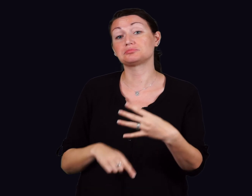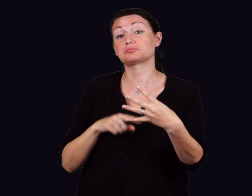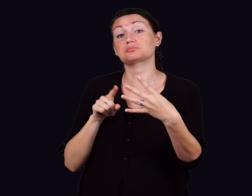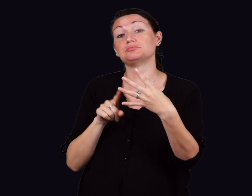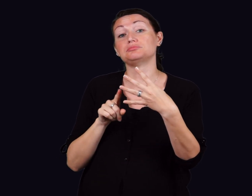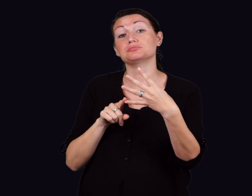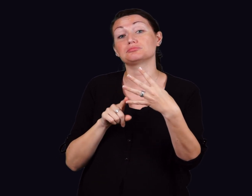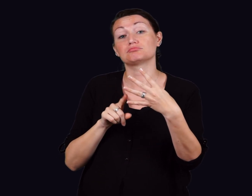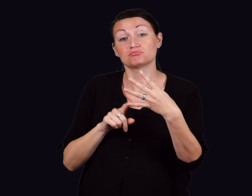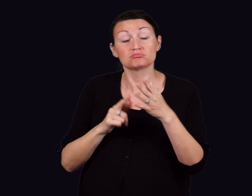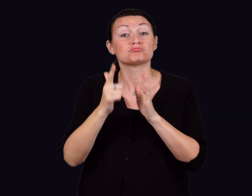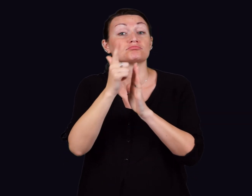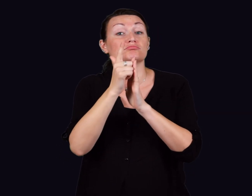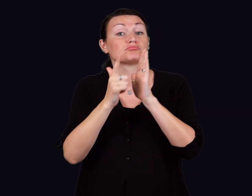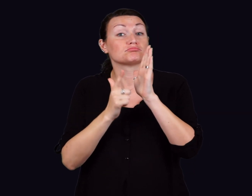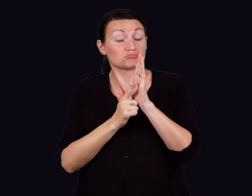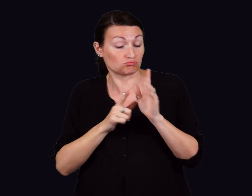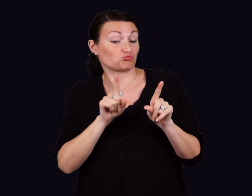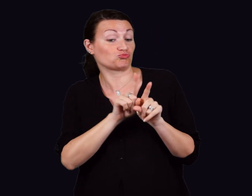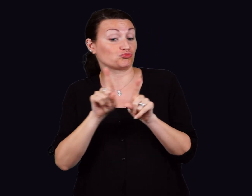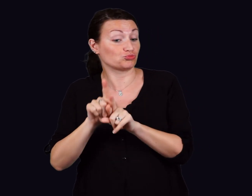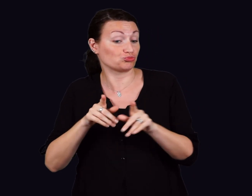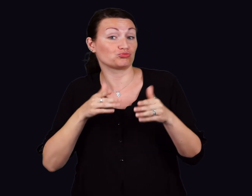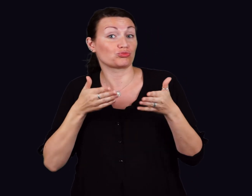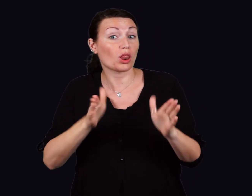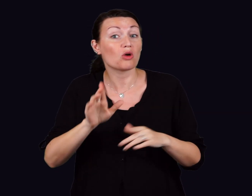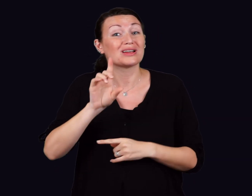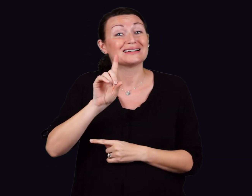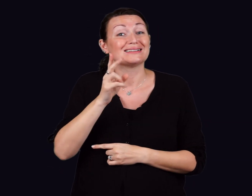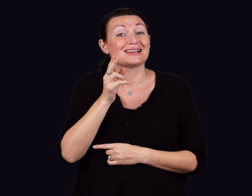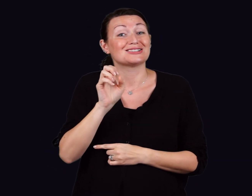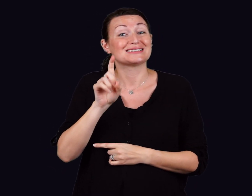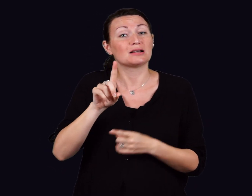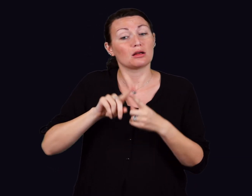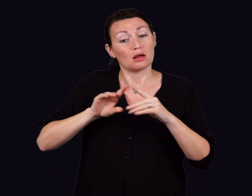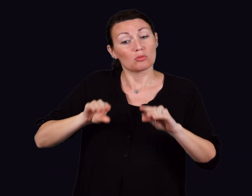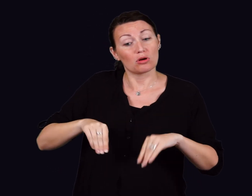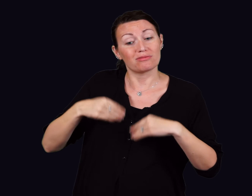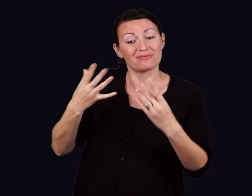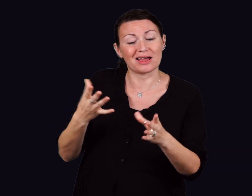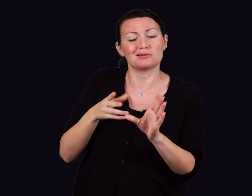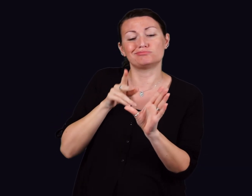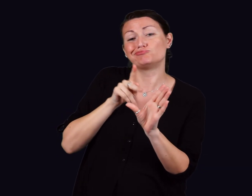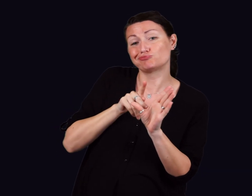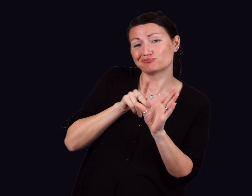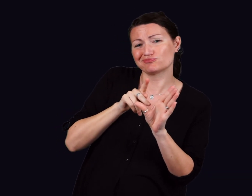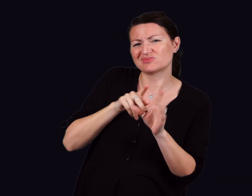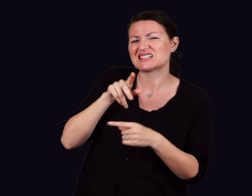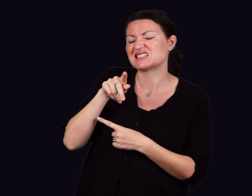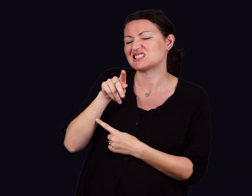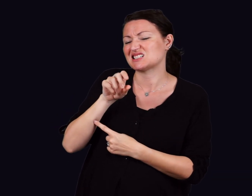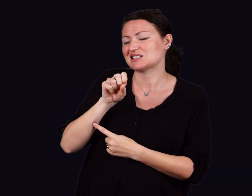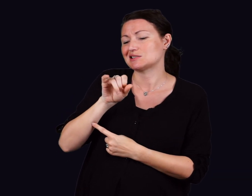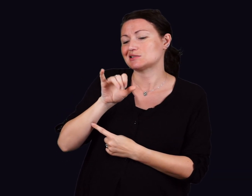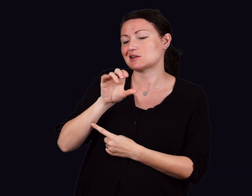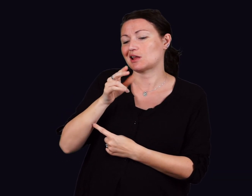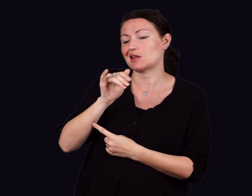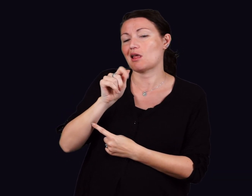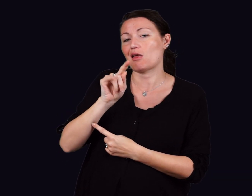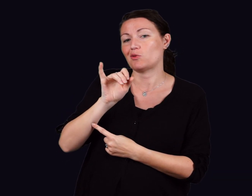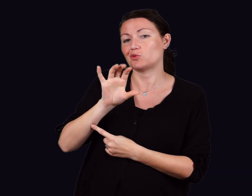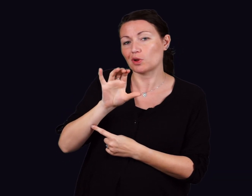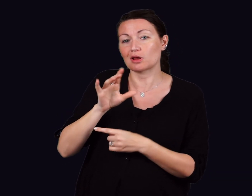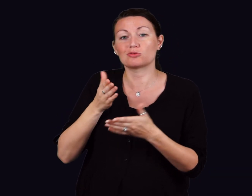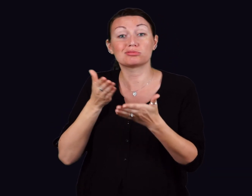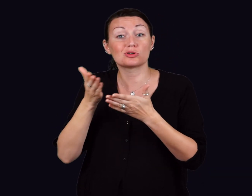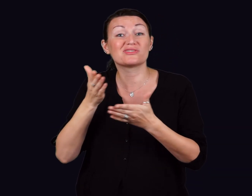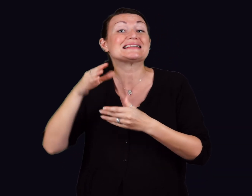*the law also allows DHHSD to provide psychiatric services